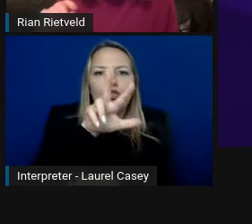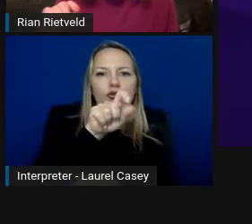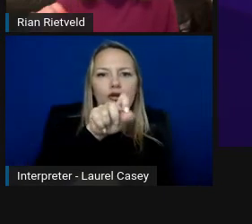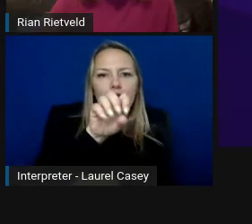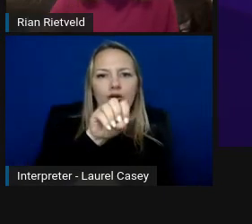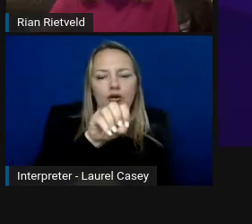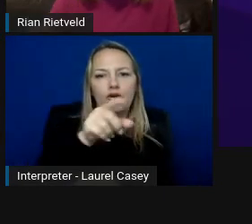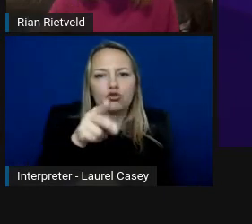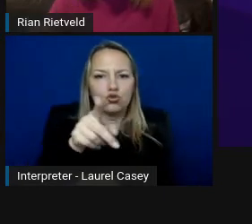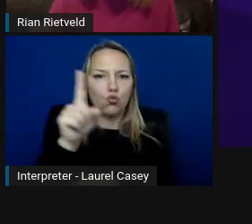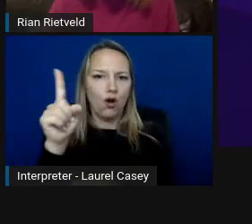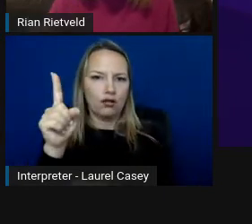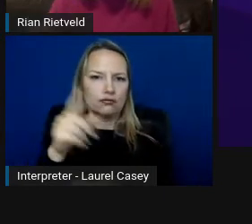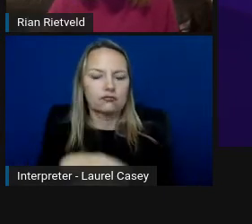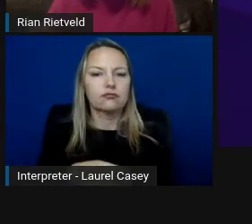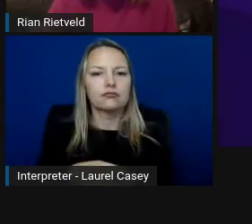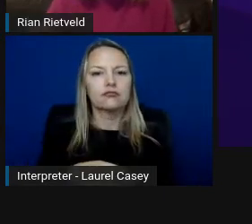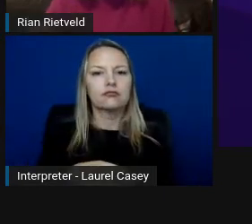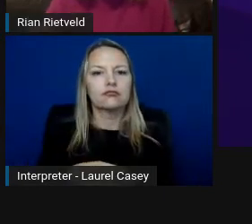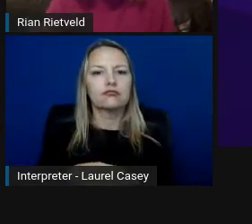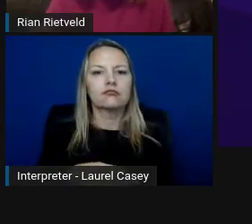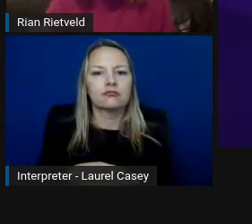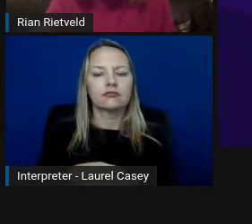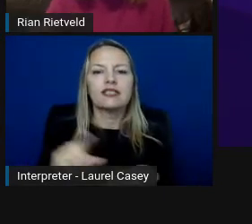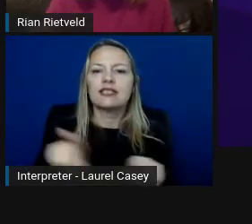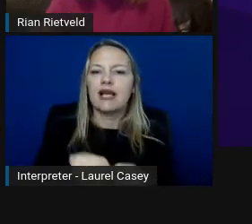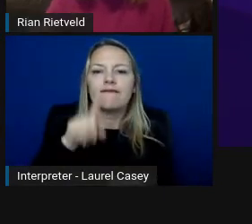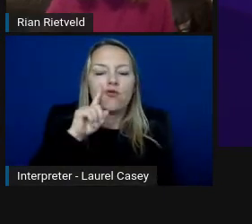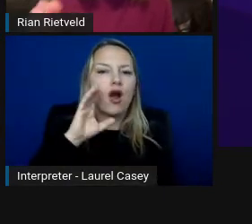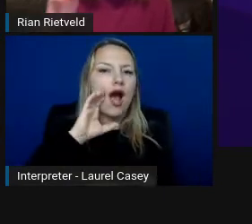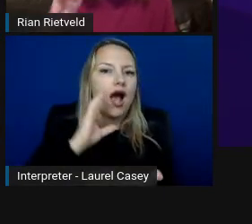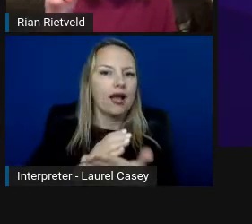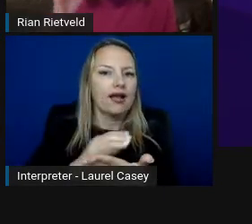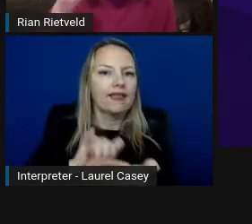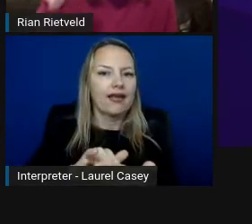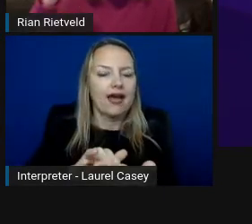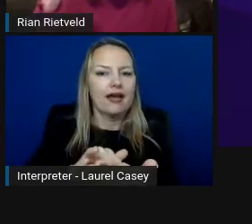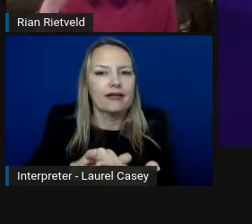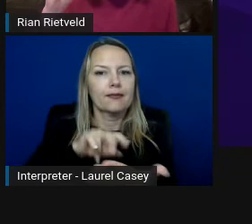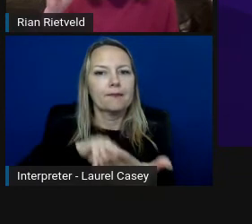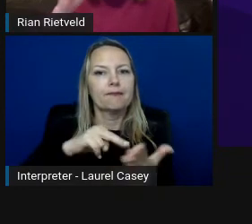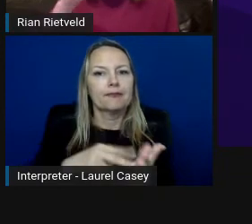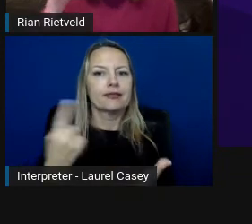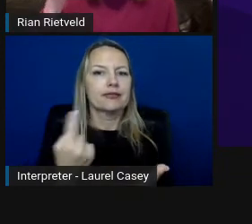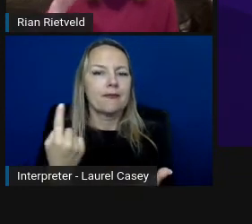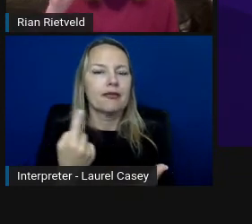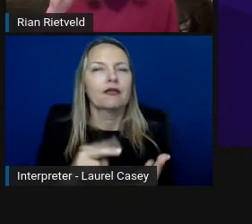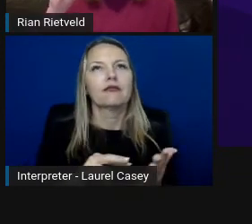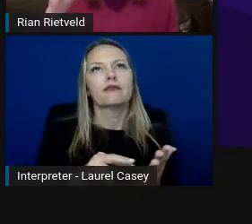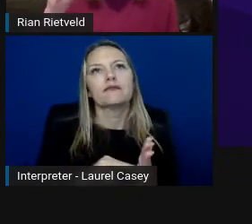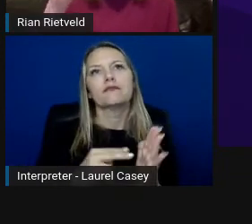It also counts for icons that have meaning. That is that people don't need to guess like